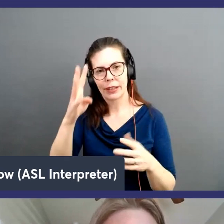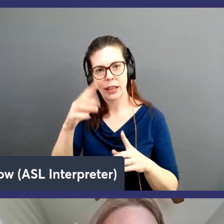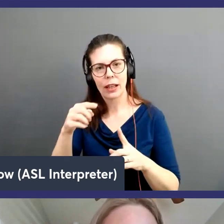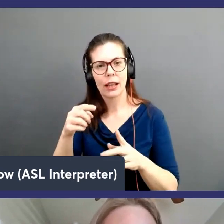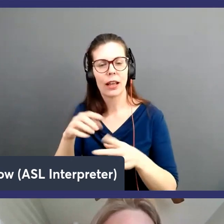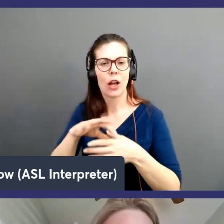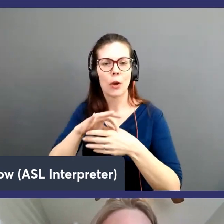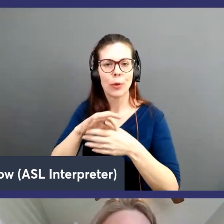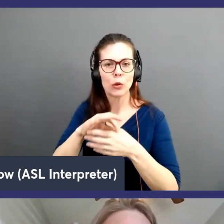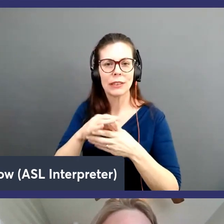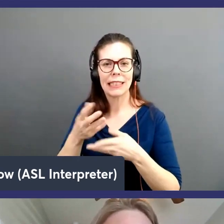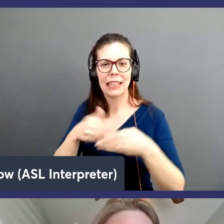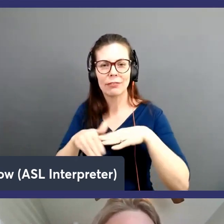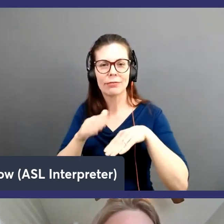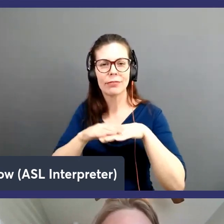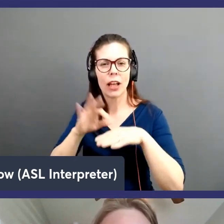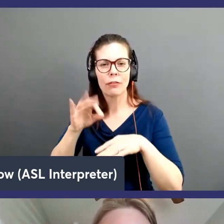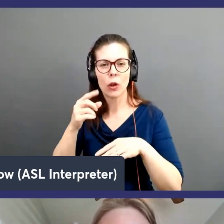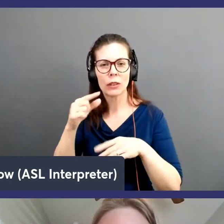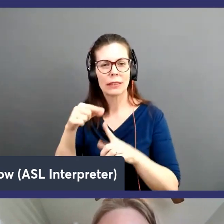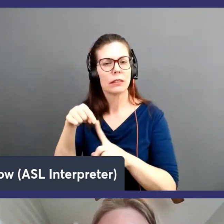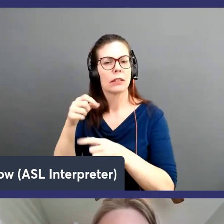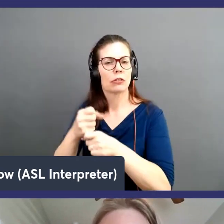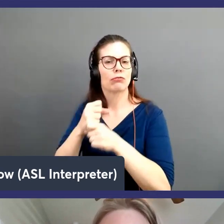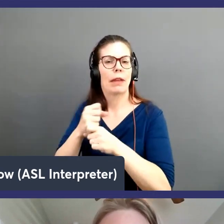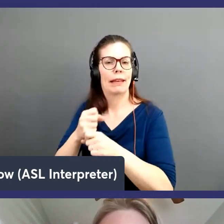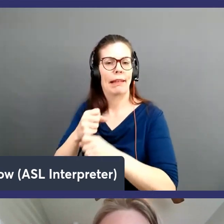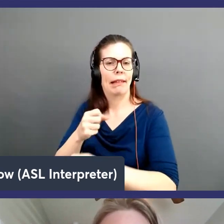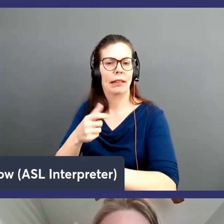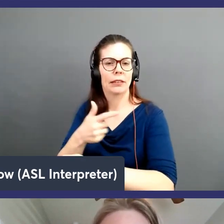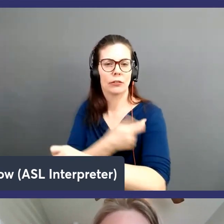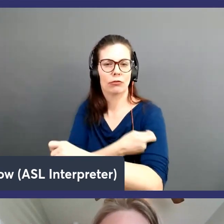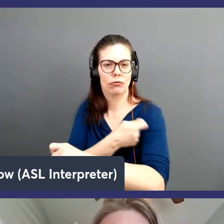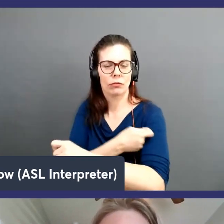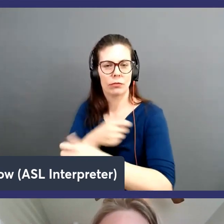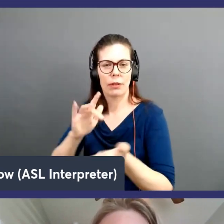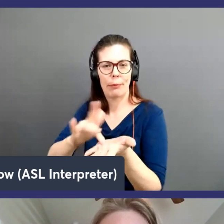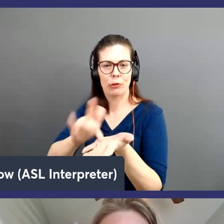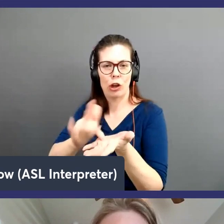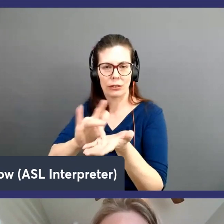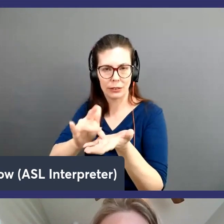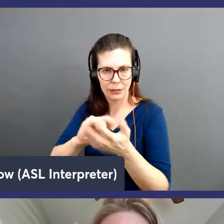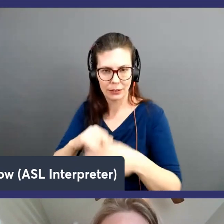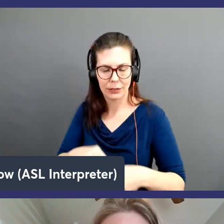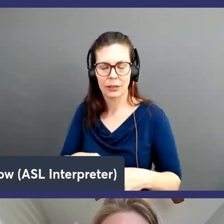which is involved in drug development, and also, simulating things